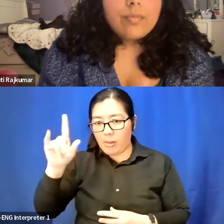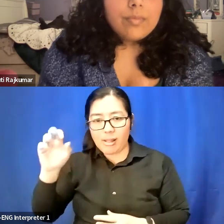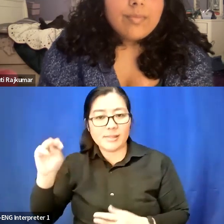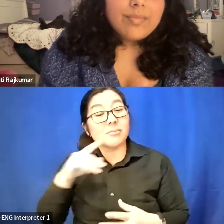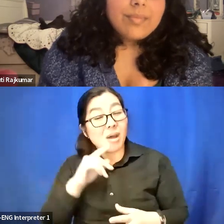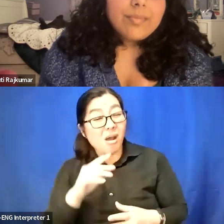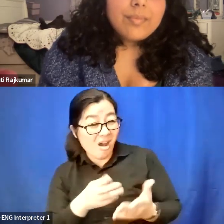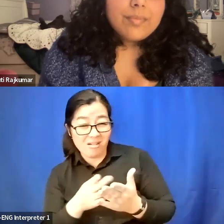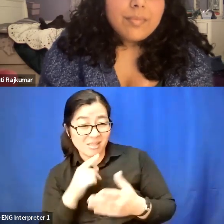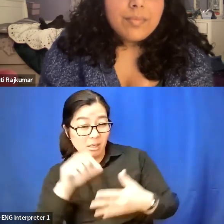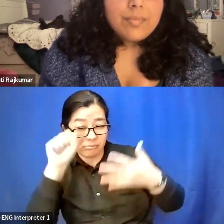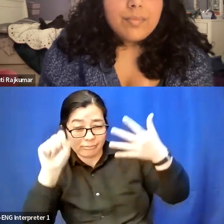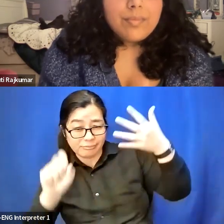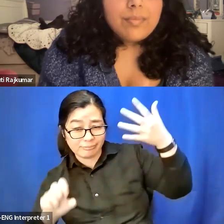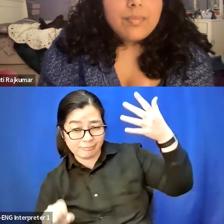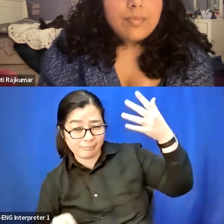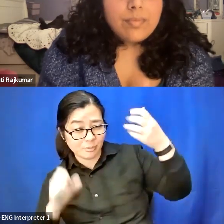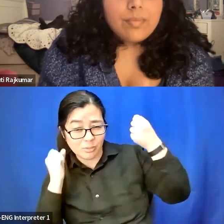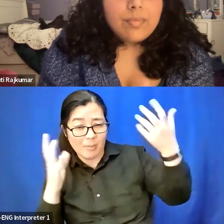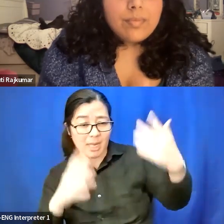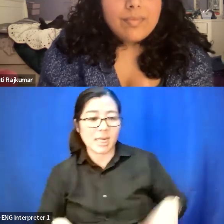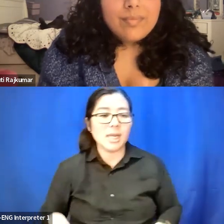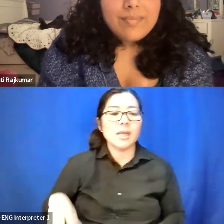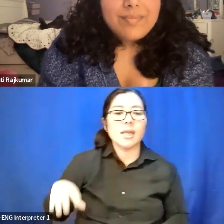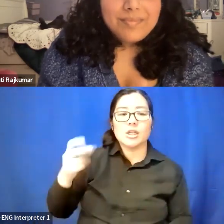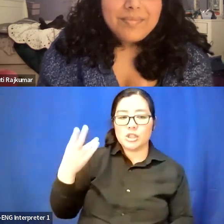Fire drills were the bane of my existence growing up.